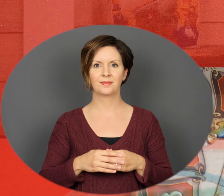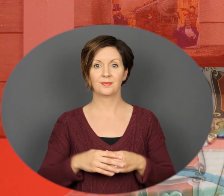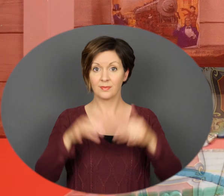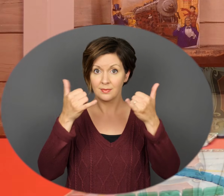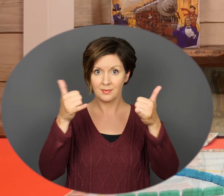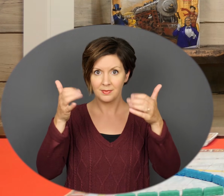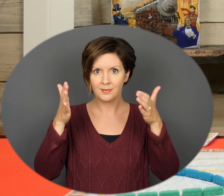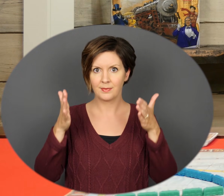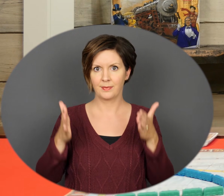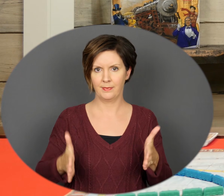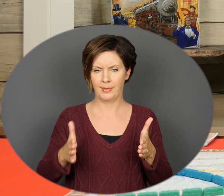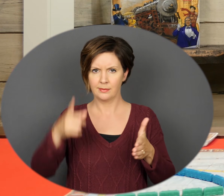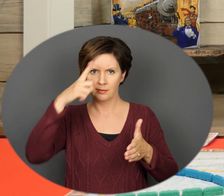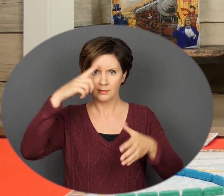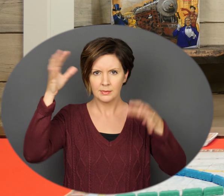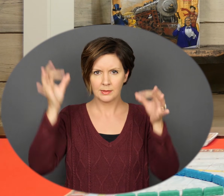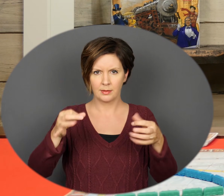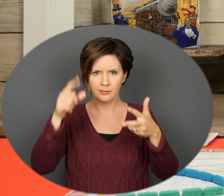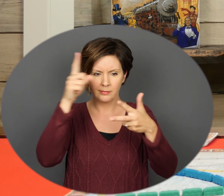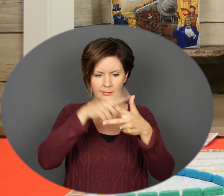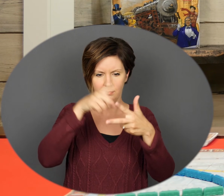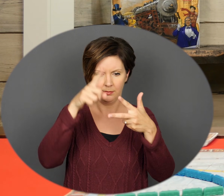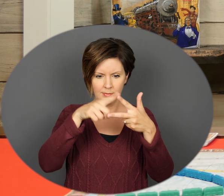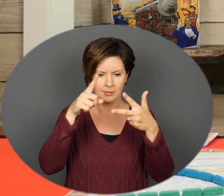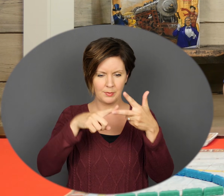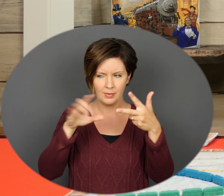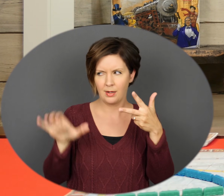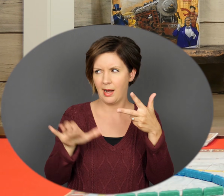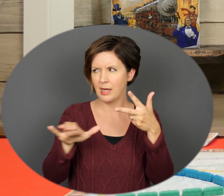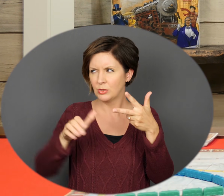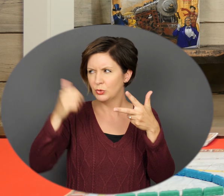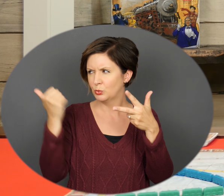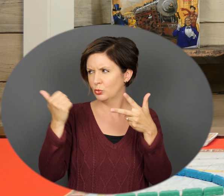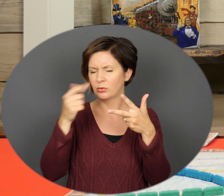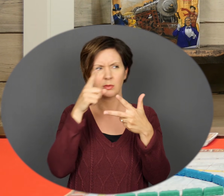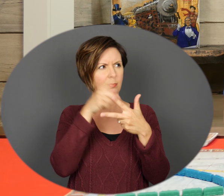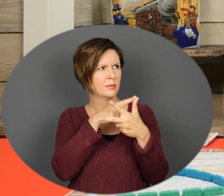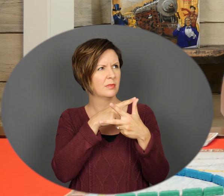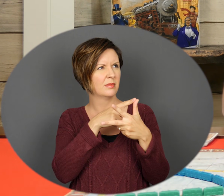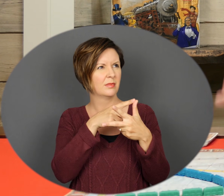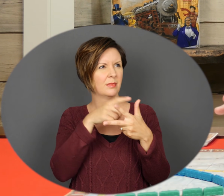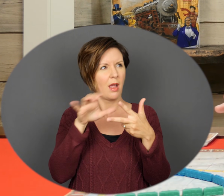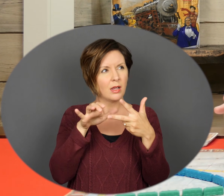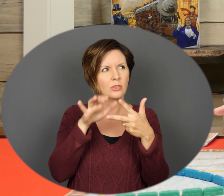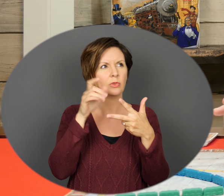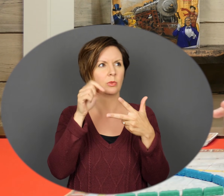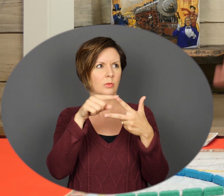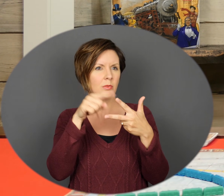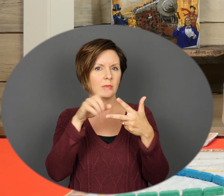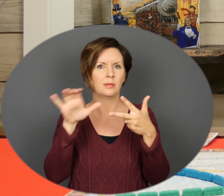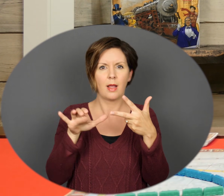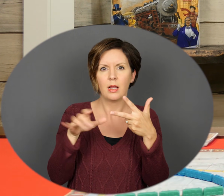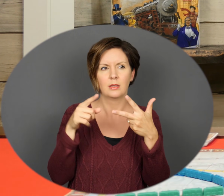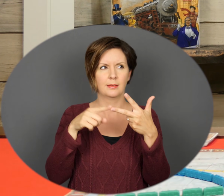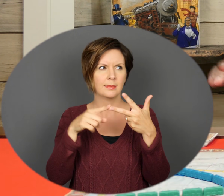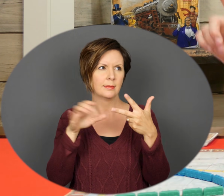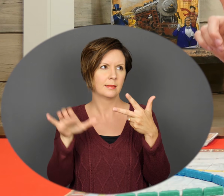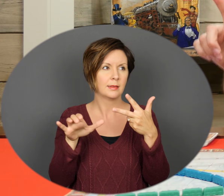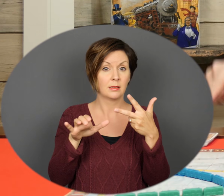After a player has chosen to perform one of the three possible actions, which again are either claiming a route, drawing new train cars, or